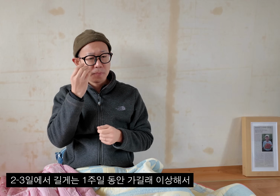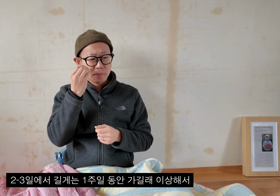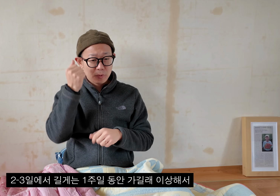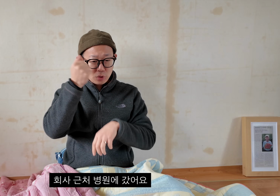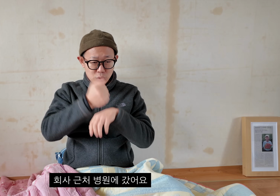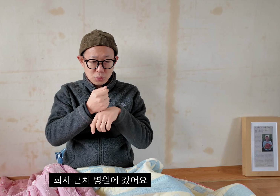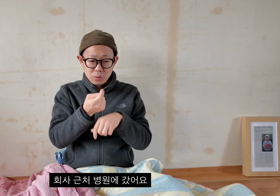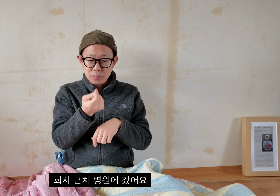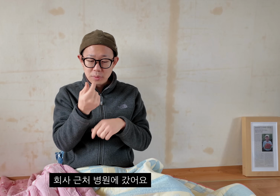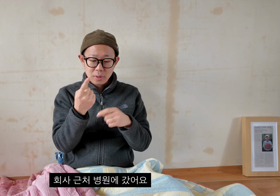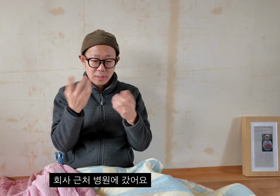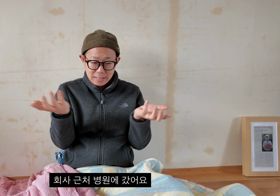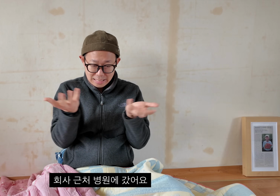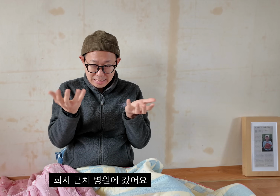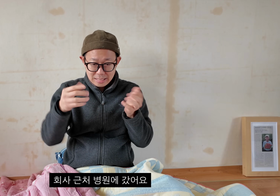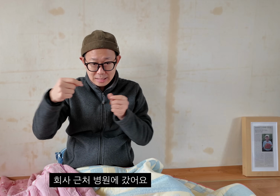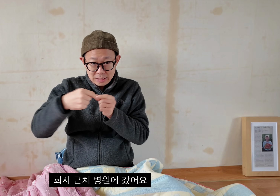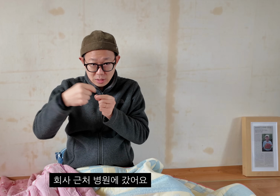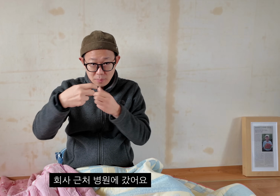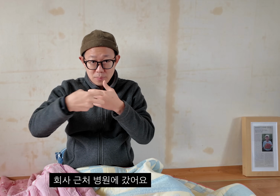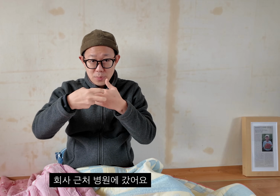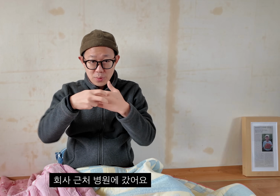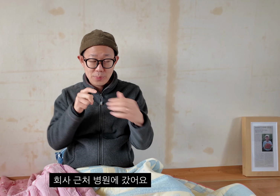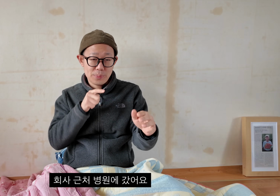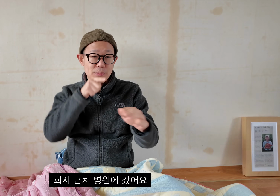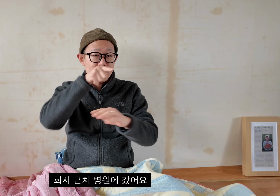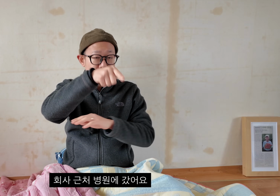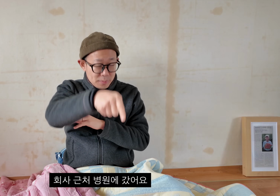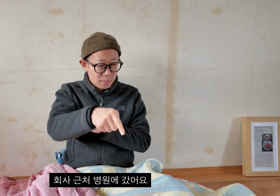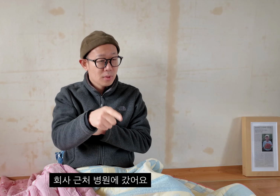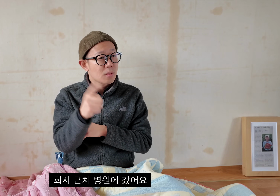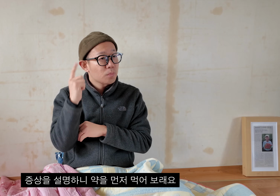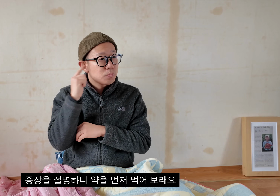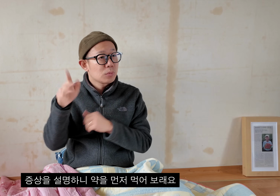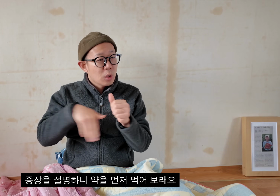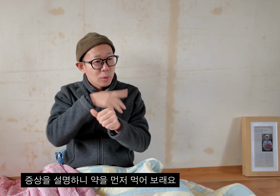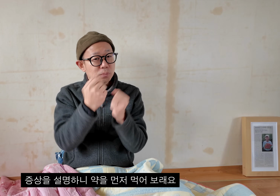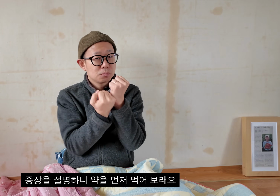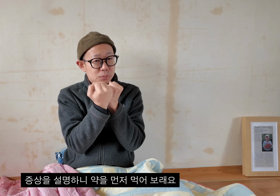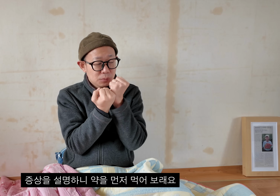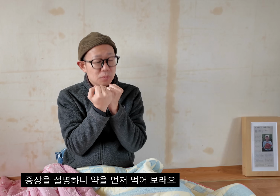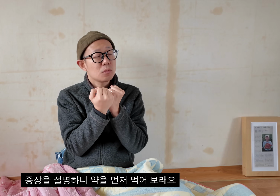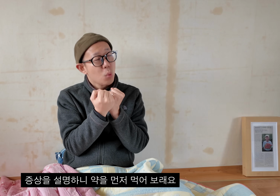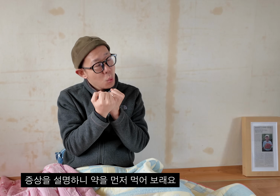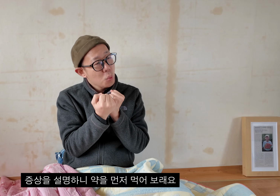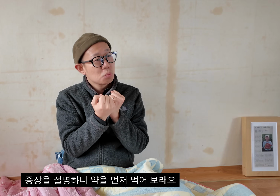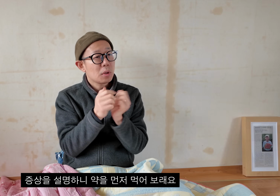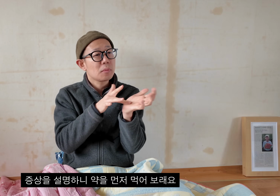I felt something was wrong, so I went to a clinic near work. After explaining my symptoms,